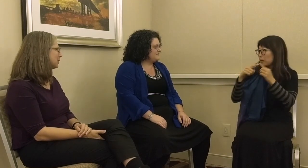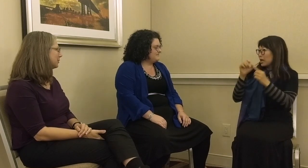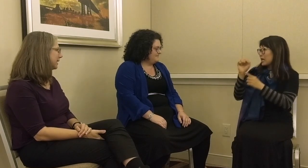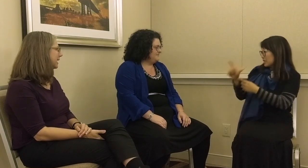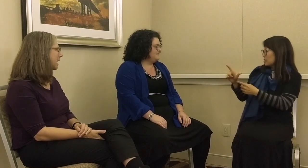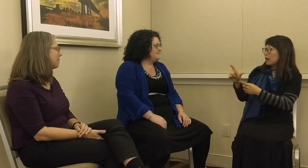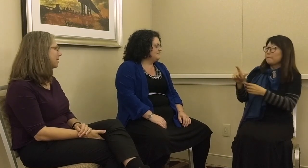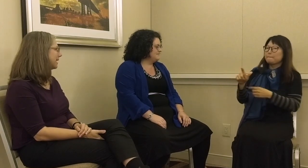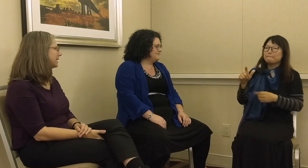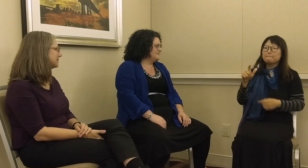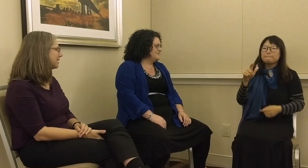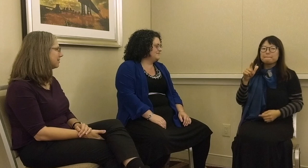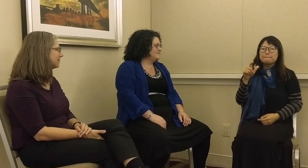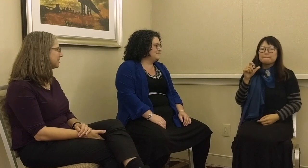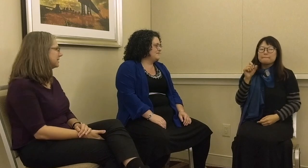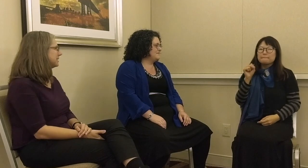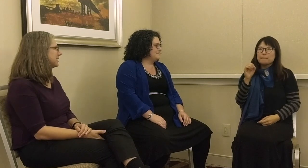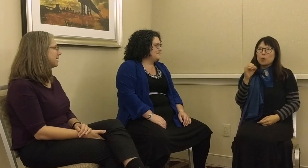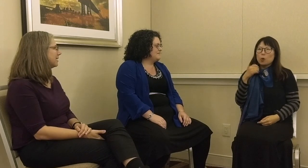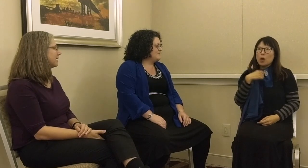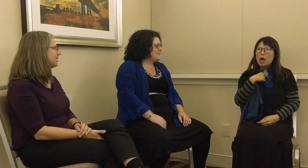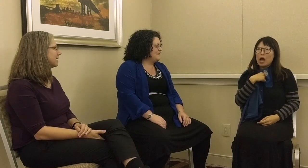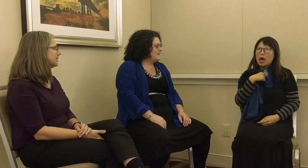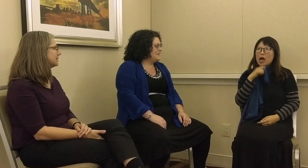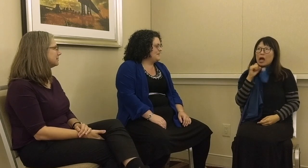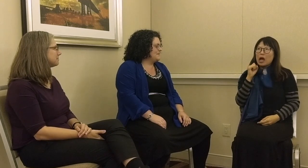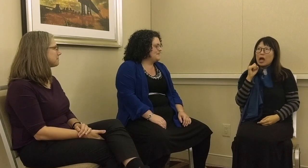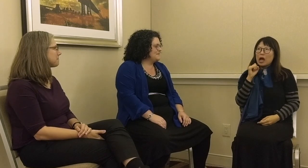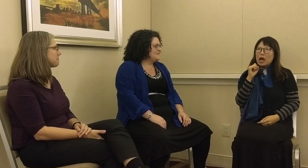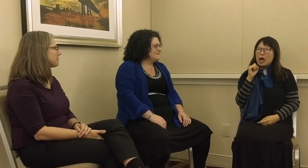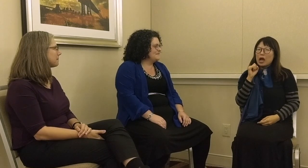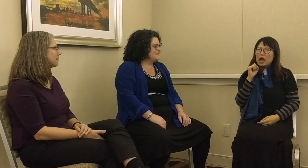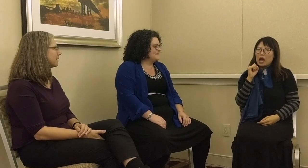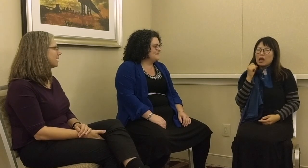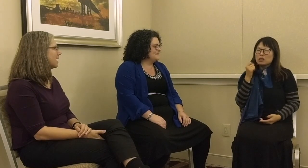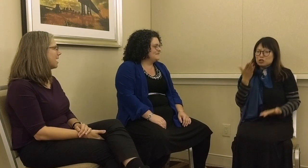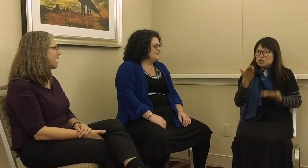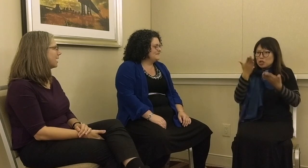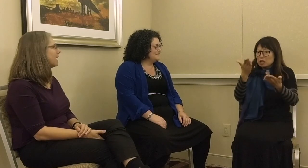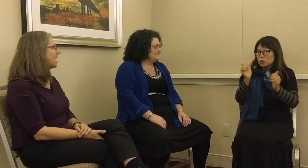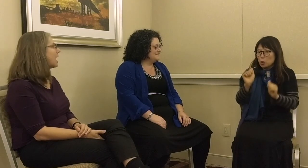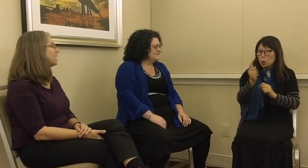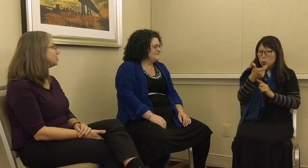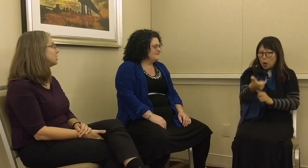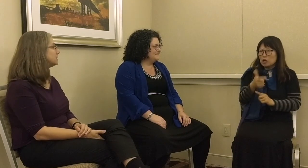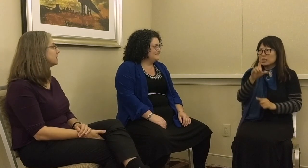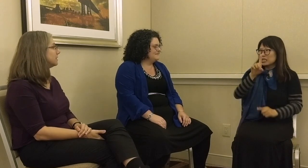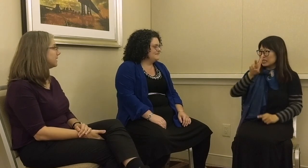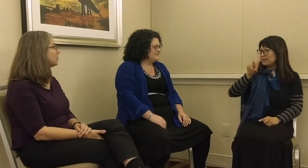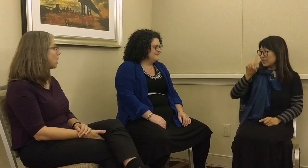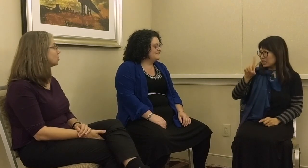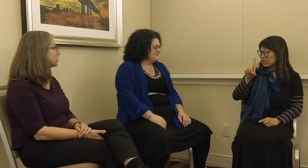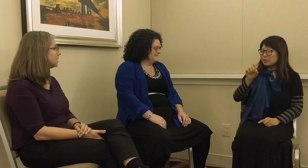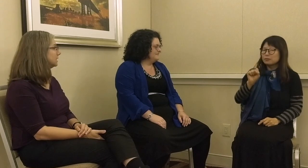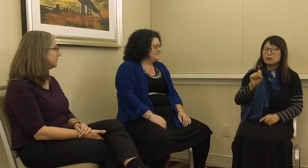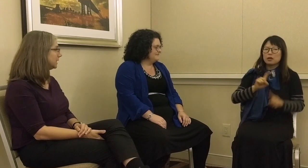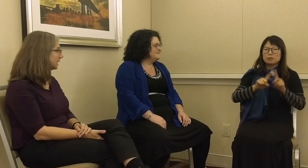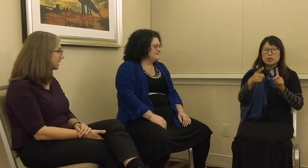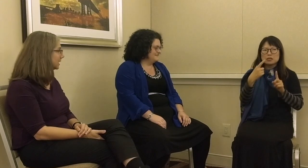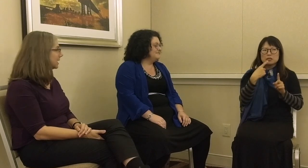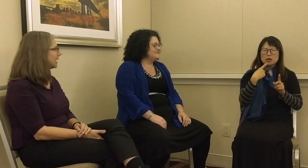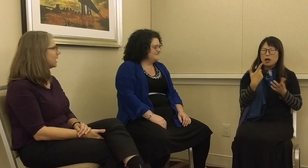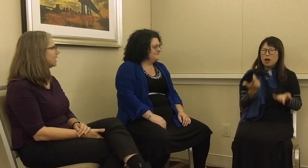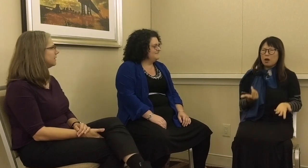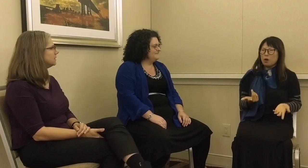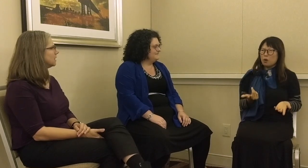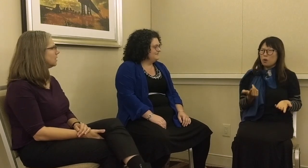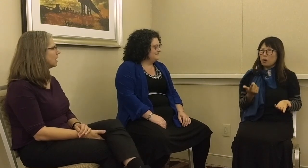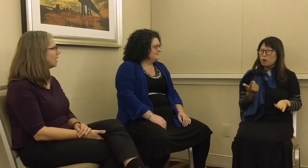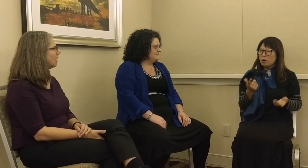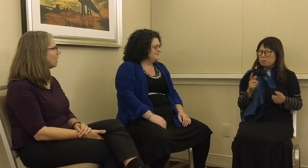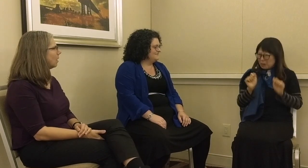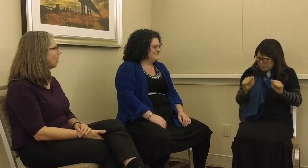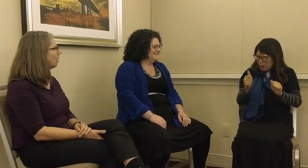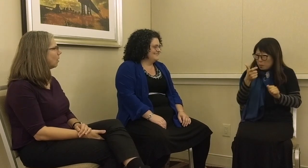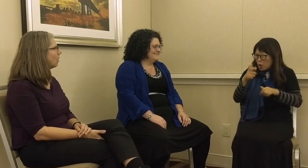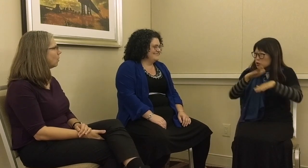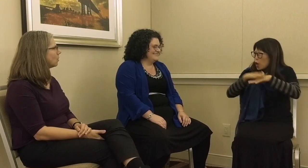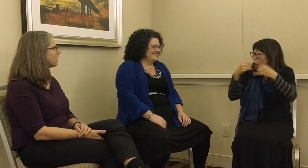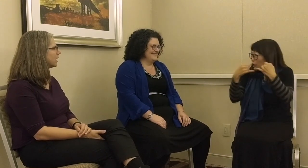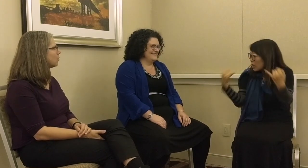was learning about ASL, I suggested that they could watch a DVD. They said, “Oh, can I